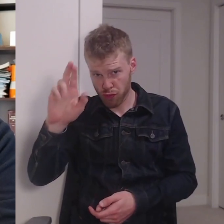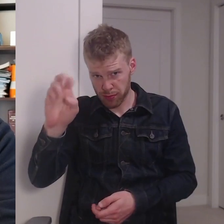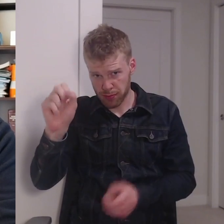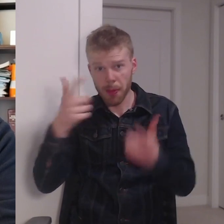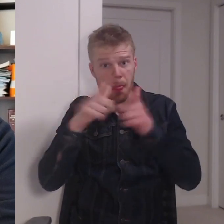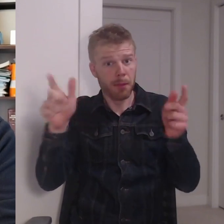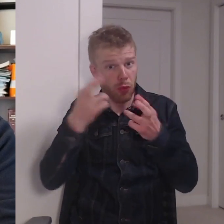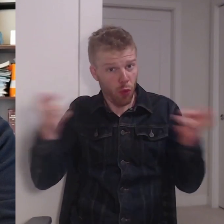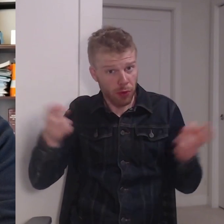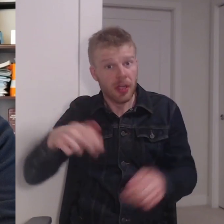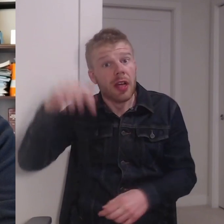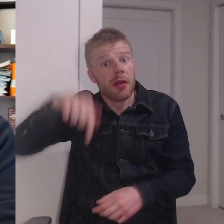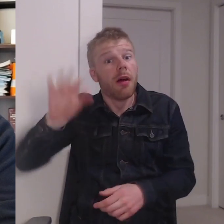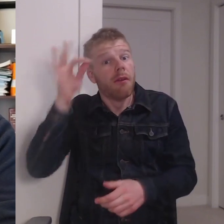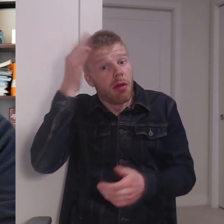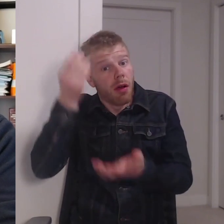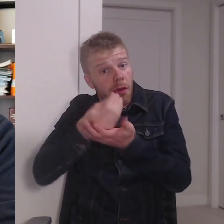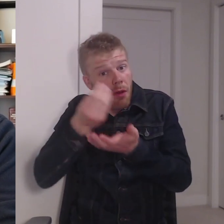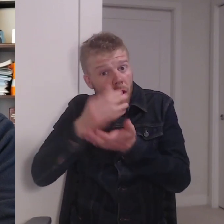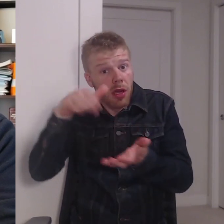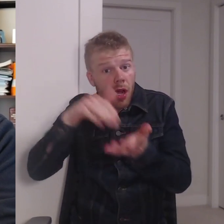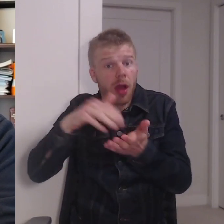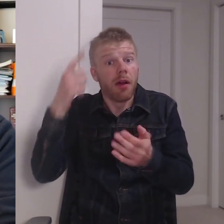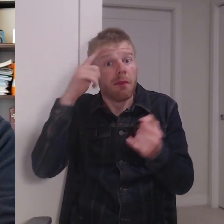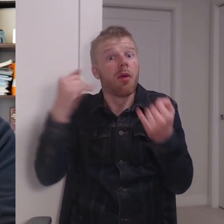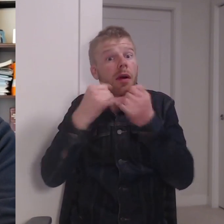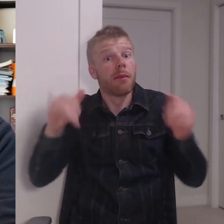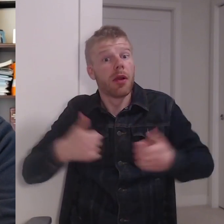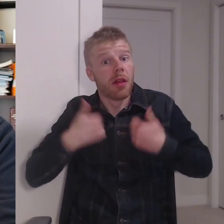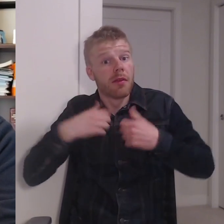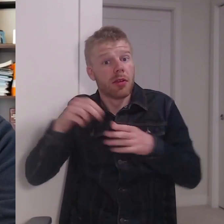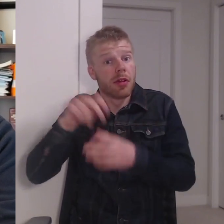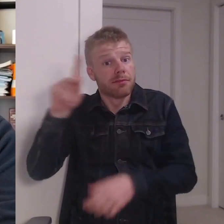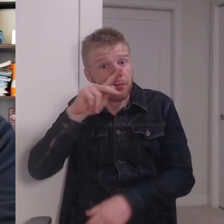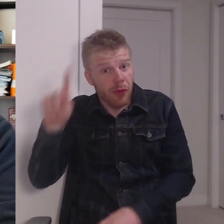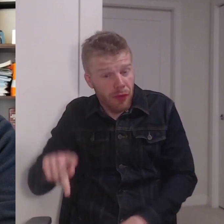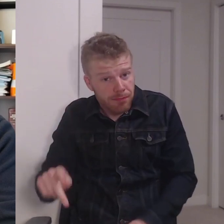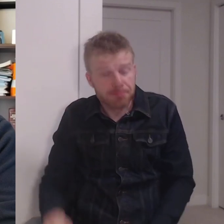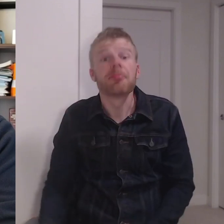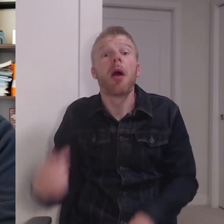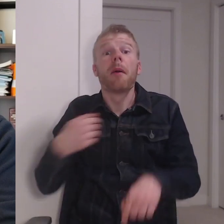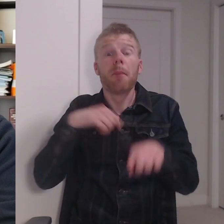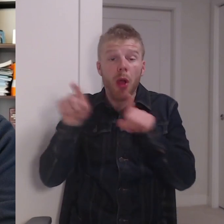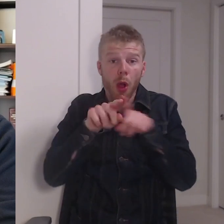I'm also a civil rights lawyer licensed in the state of Pennsylvania with a